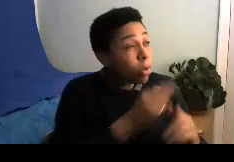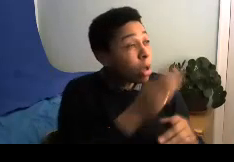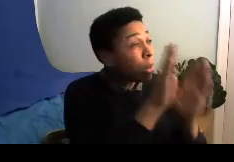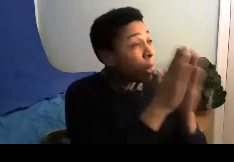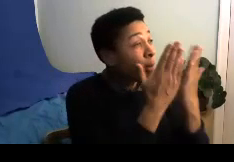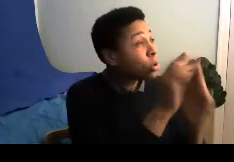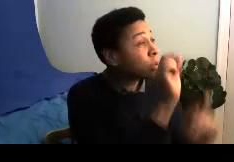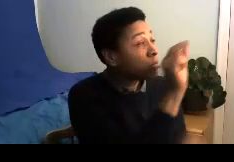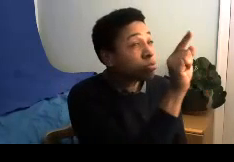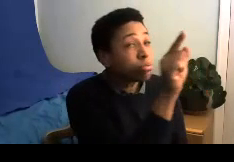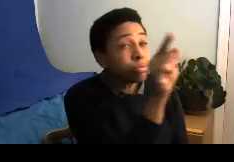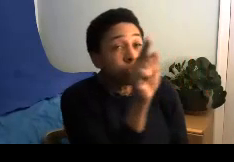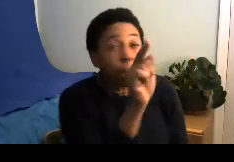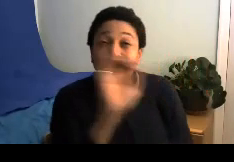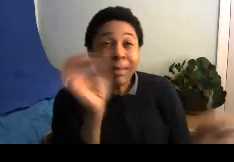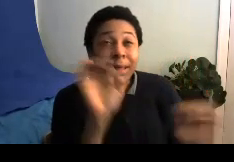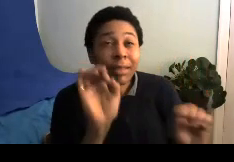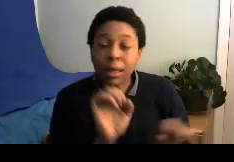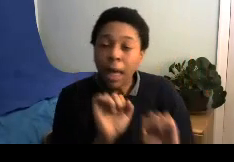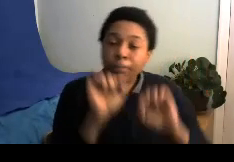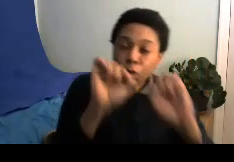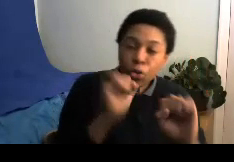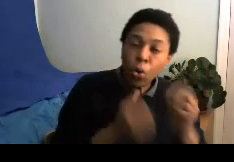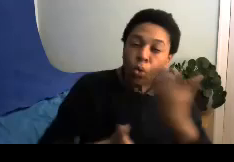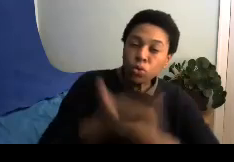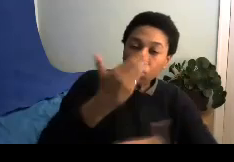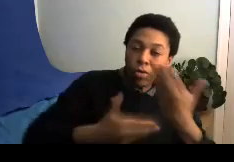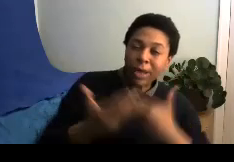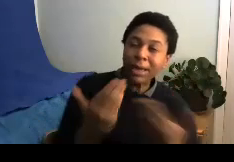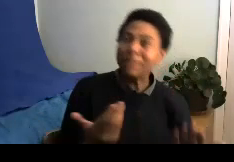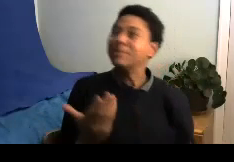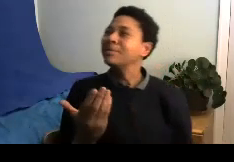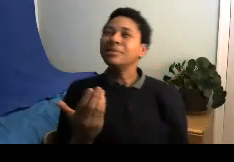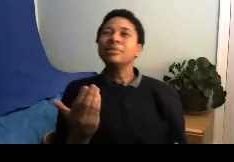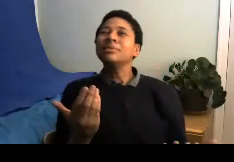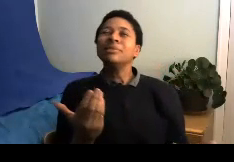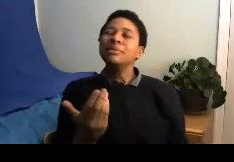just sort of relying on people around, you sort of give you a bit of a leg up and give you a bit of confidence. And when they